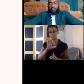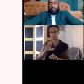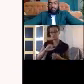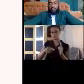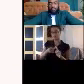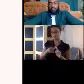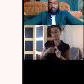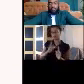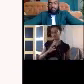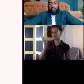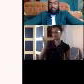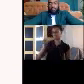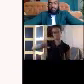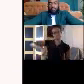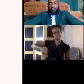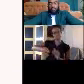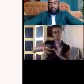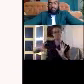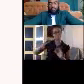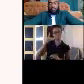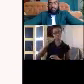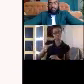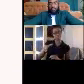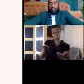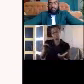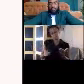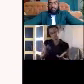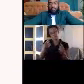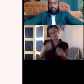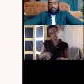it is action that takes you to the level of being an accomplice.